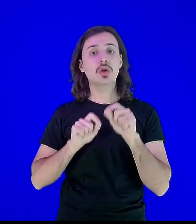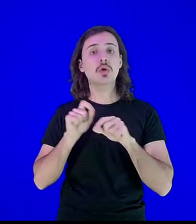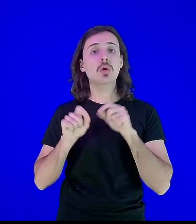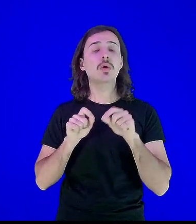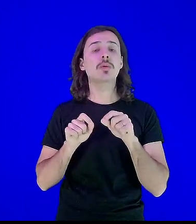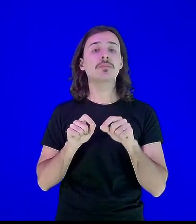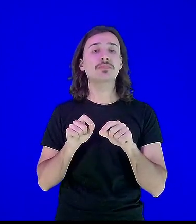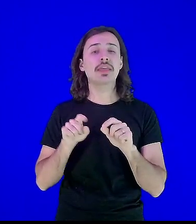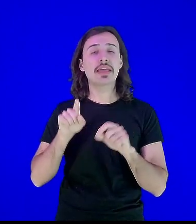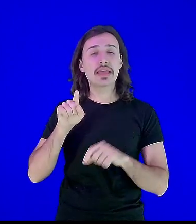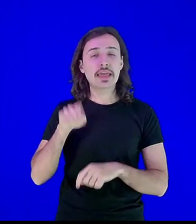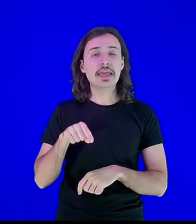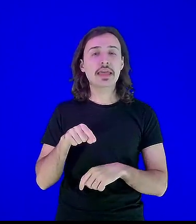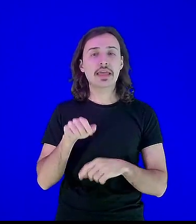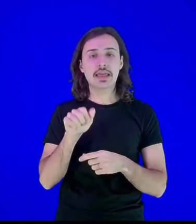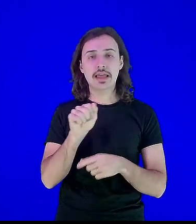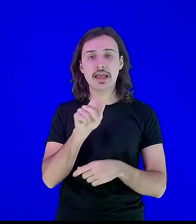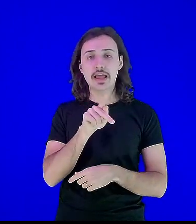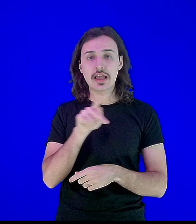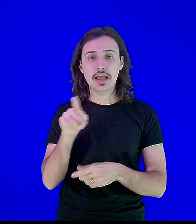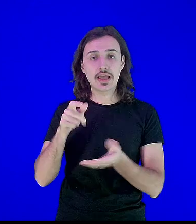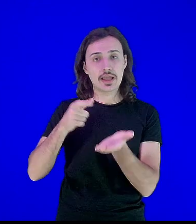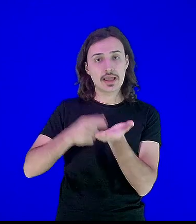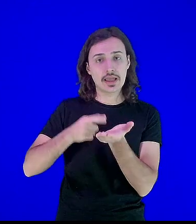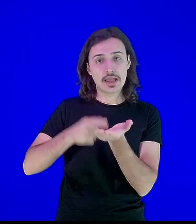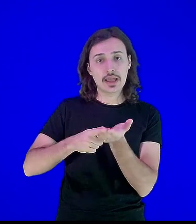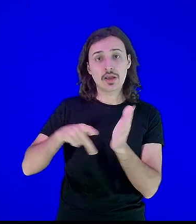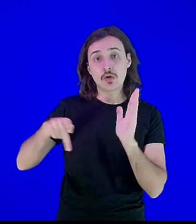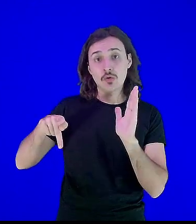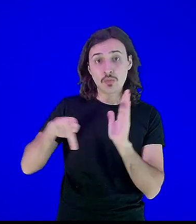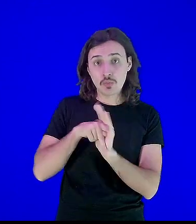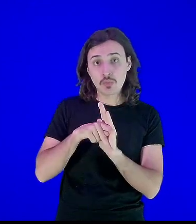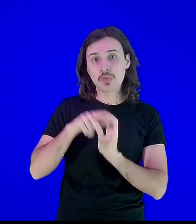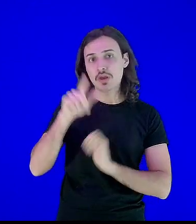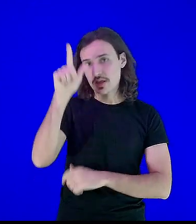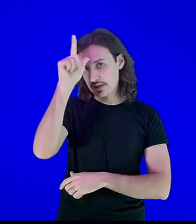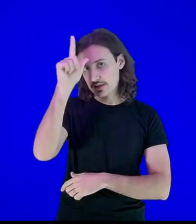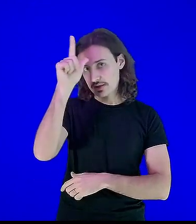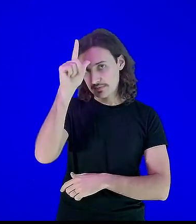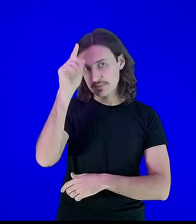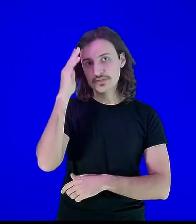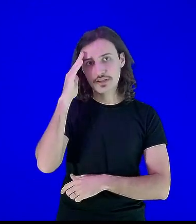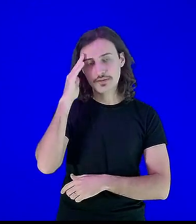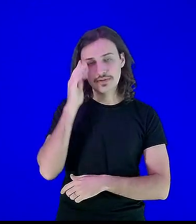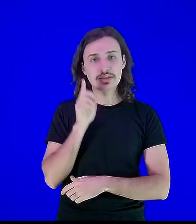but, the problem is: Delegs is written from left to right